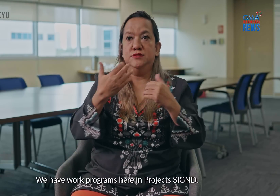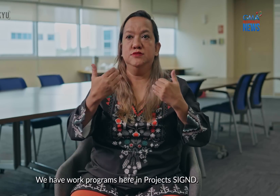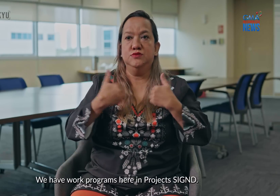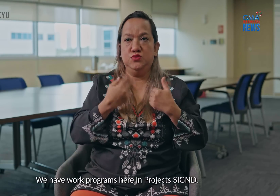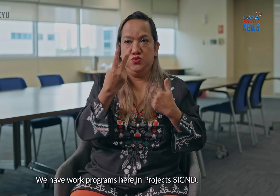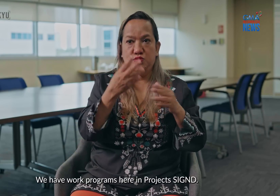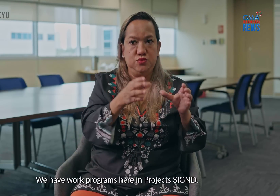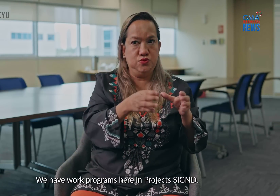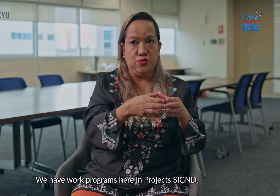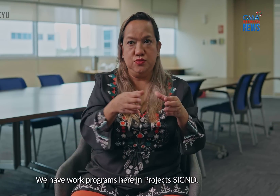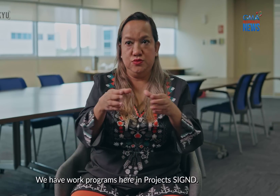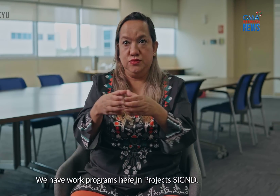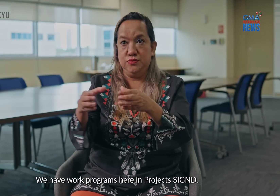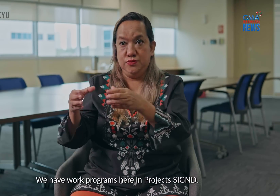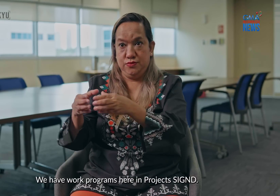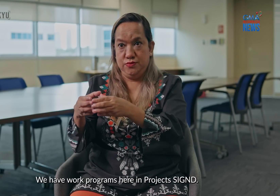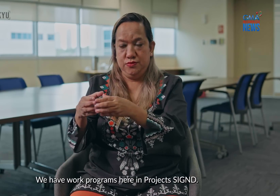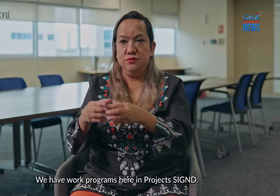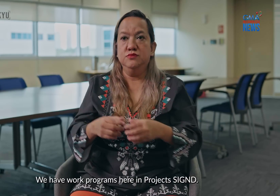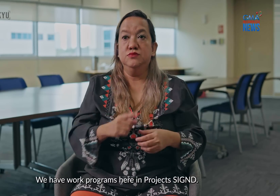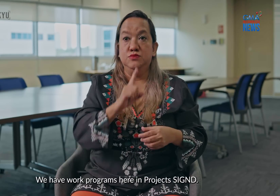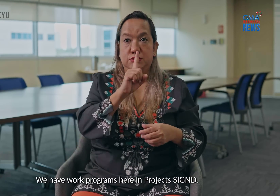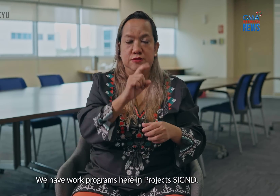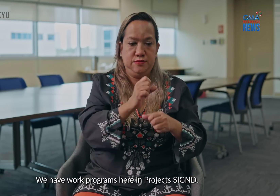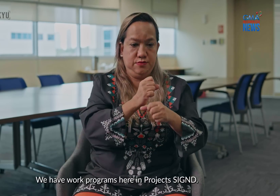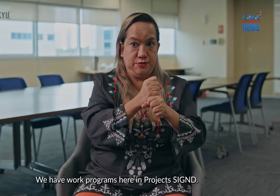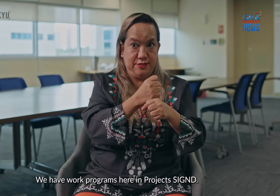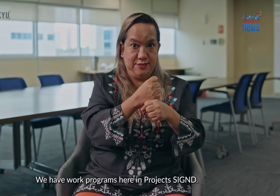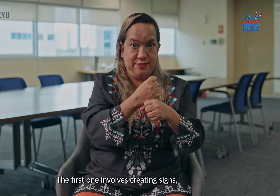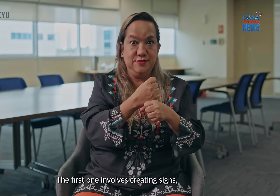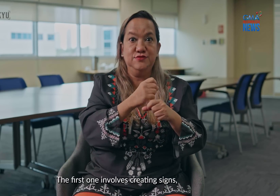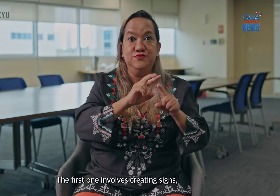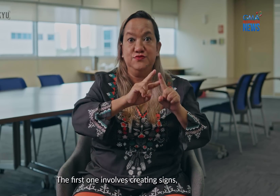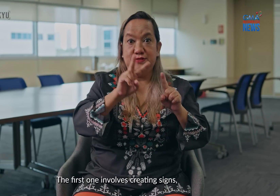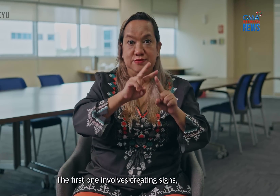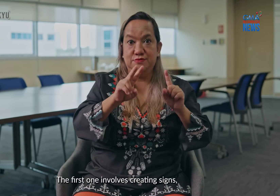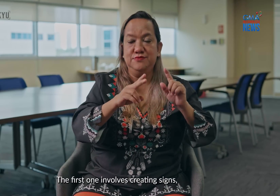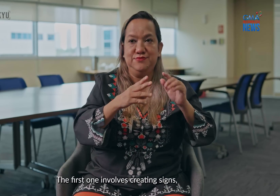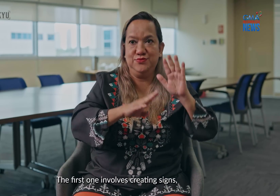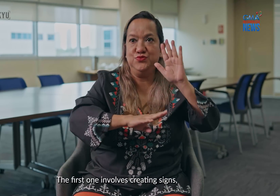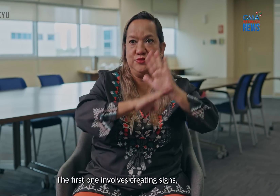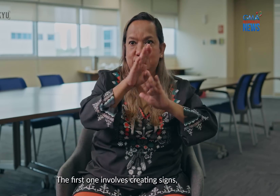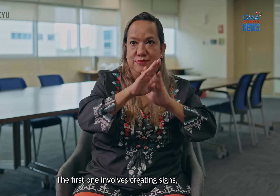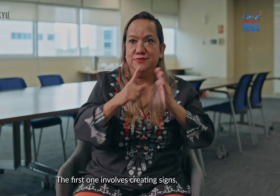so they can understand climate change, and how to prepare and know the policies.